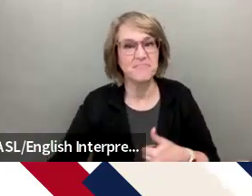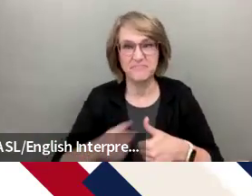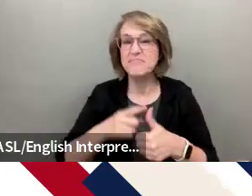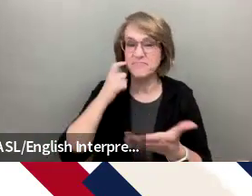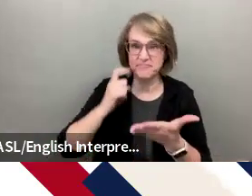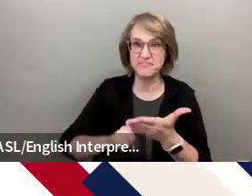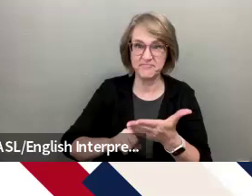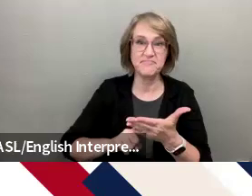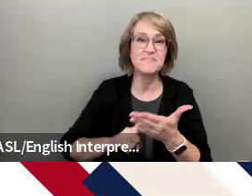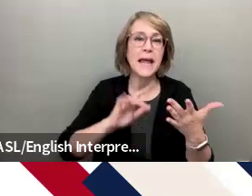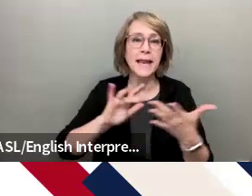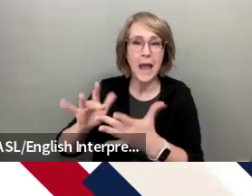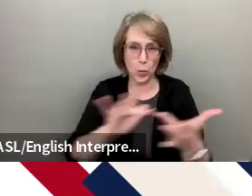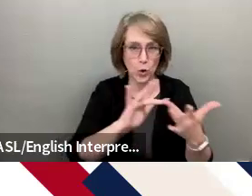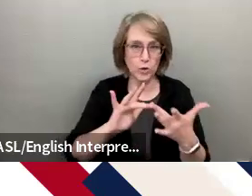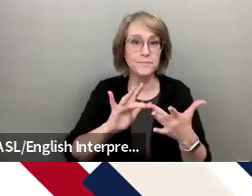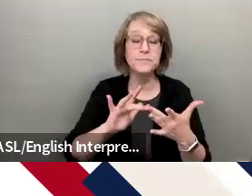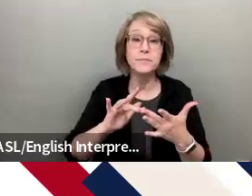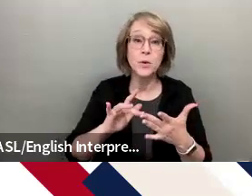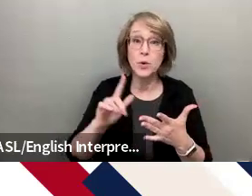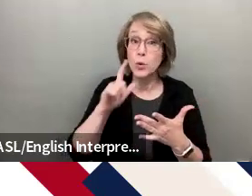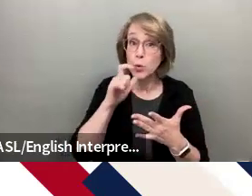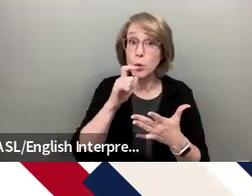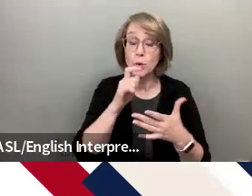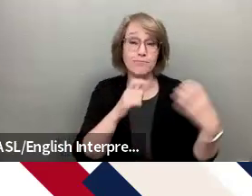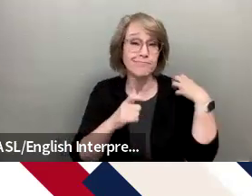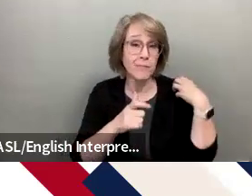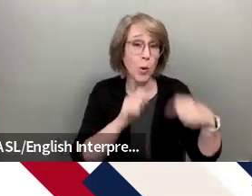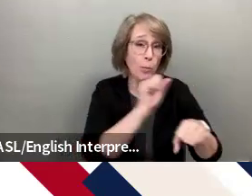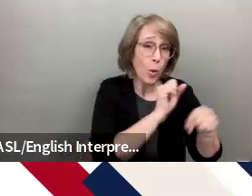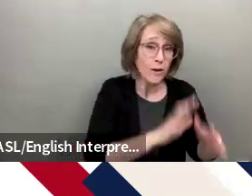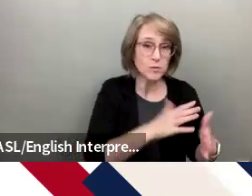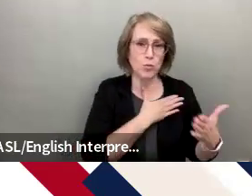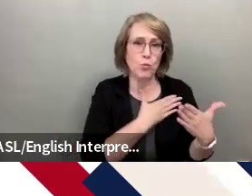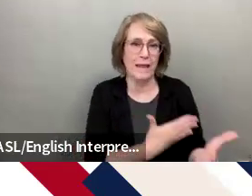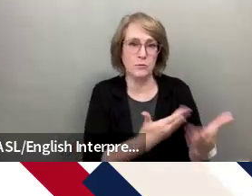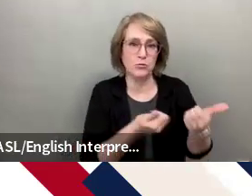EMPLOYERS WHO ARE WILLING TO TAKE A CHANCE WITH OUR PROGRAM. WE HAVE HAD A FEW EMPLOYERS